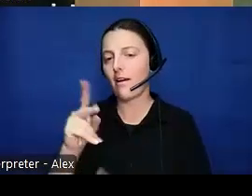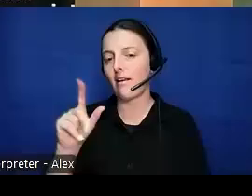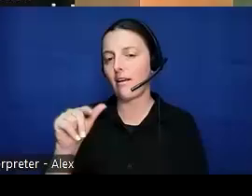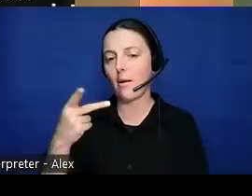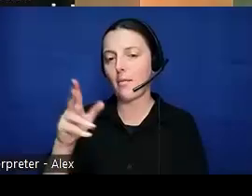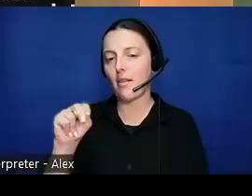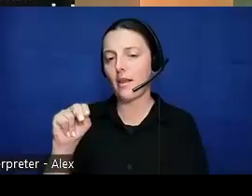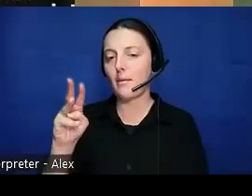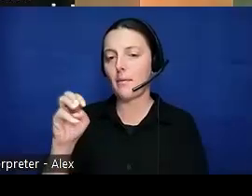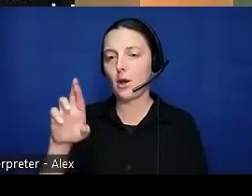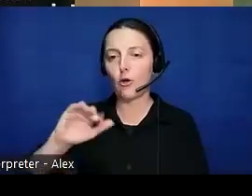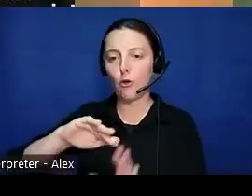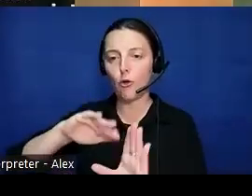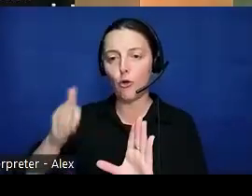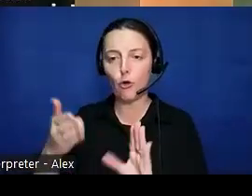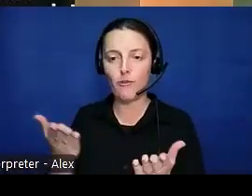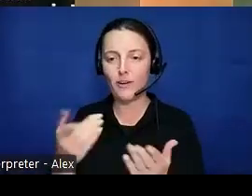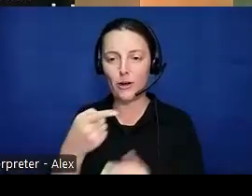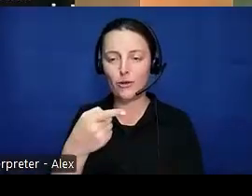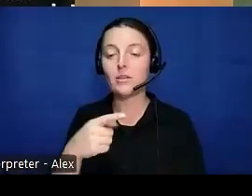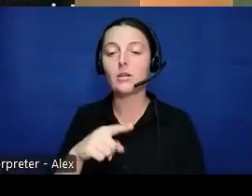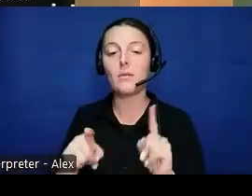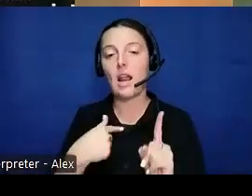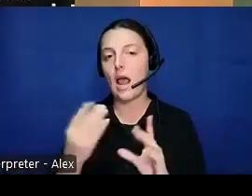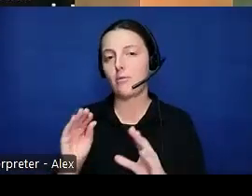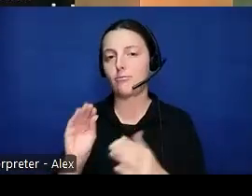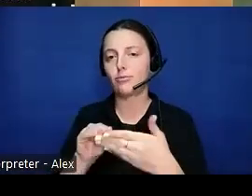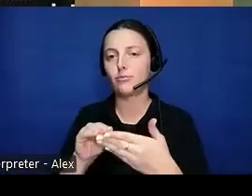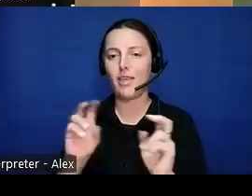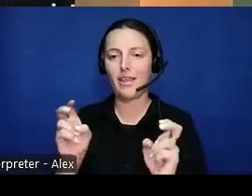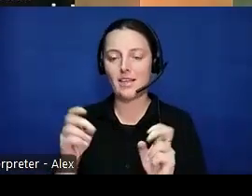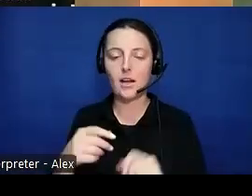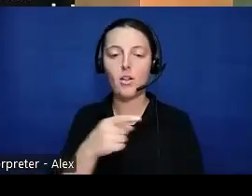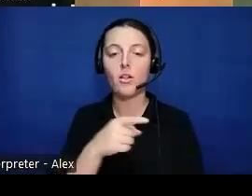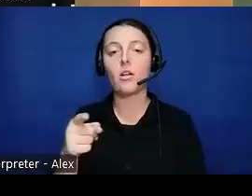the work. And what essentially what it showed was that there was this very long tail. It was like